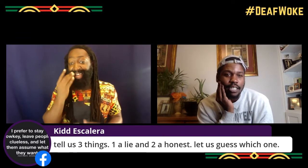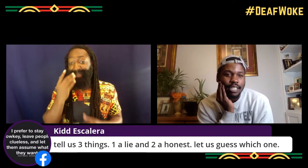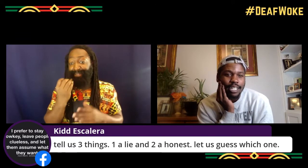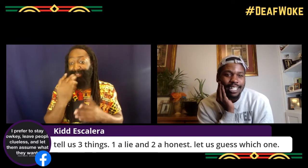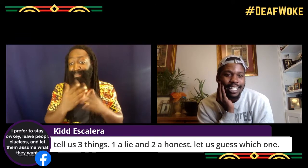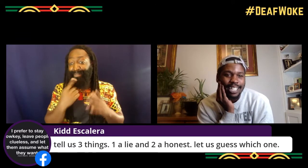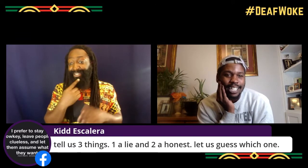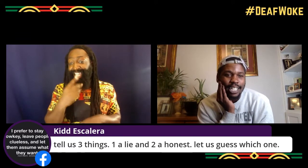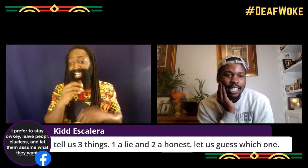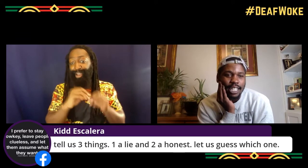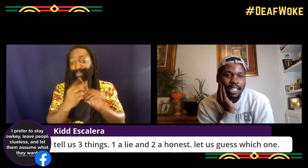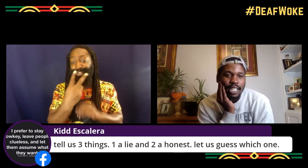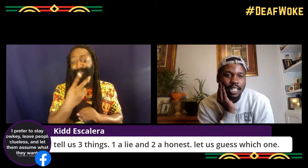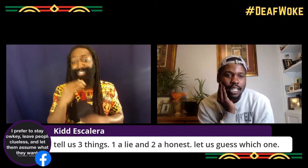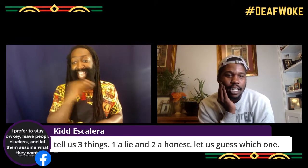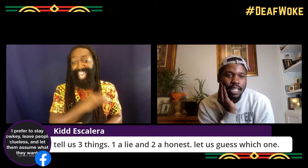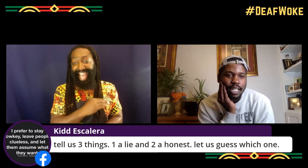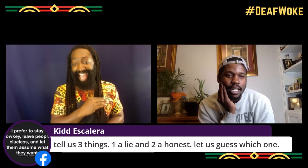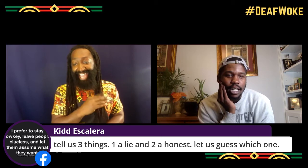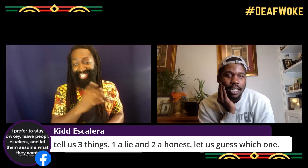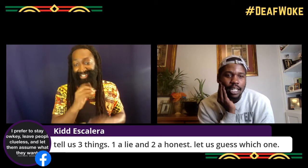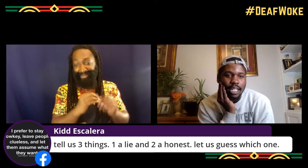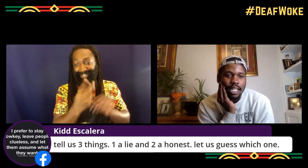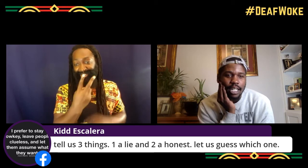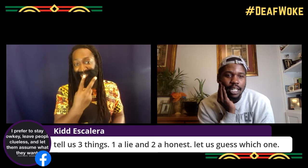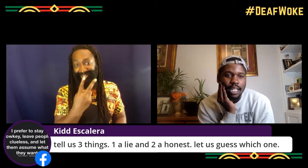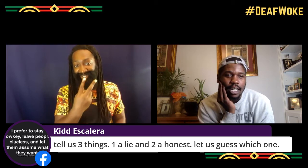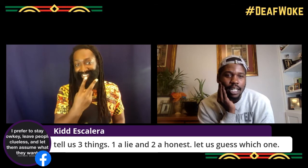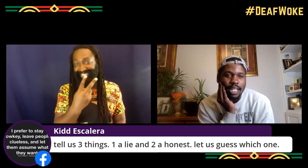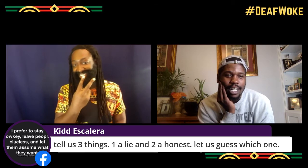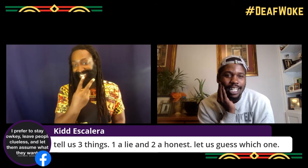Really, someone said number two is a lie.